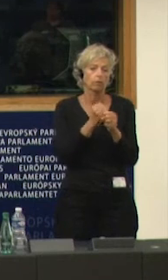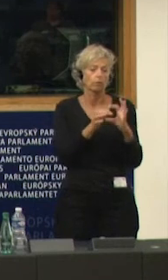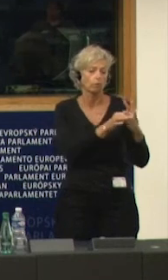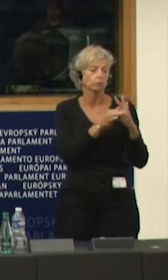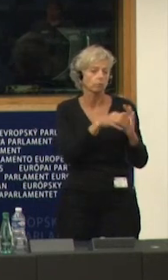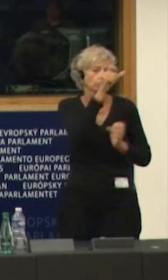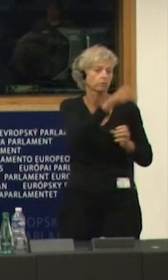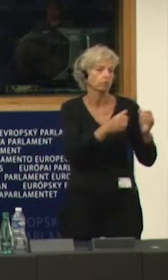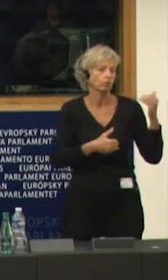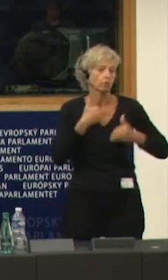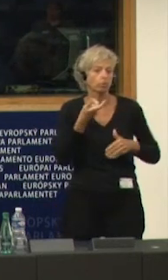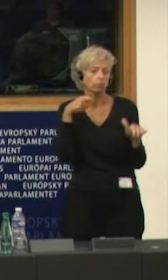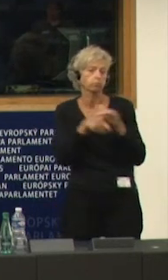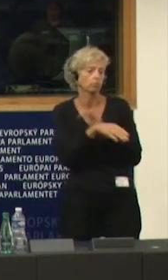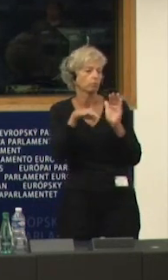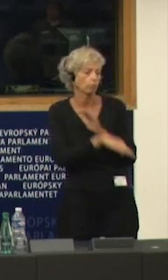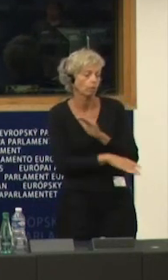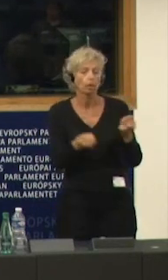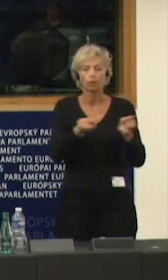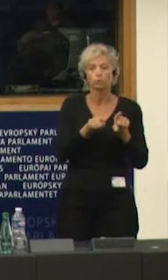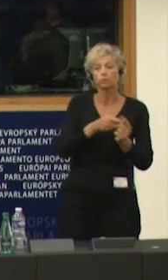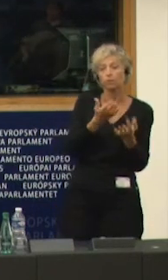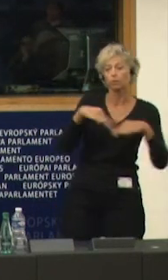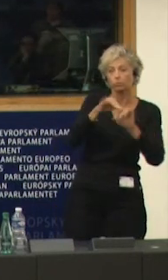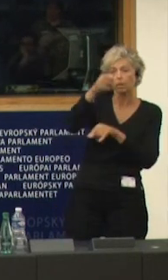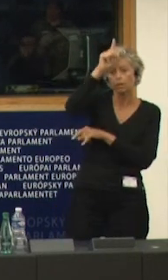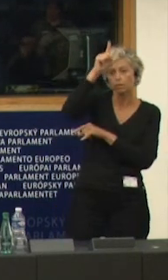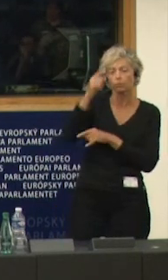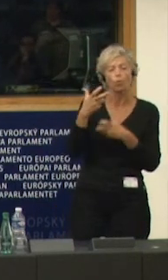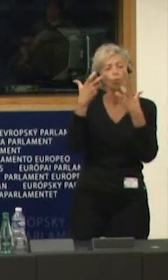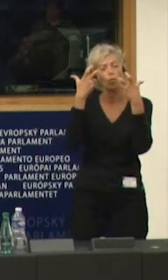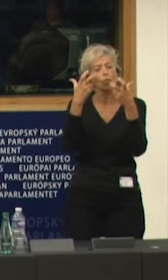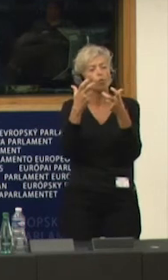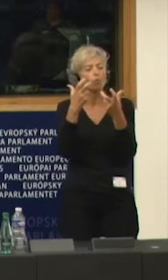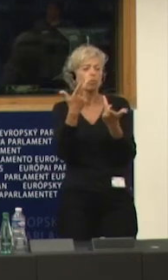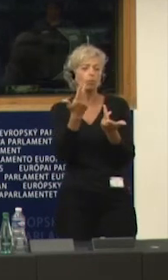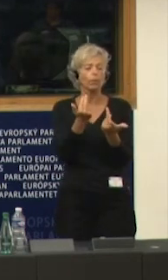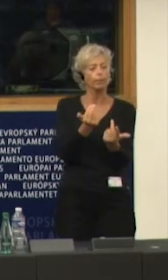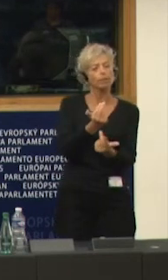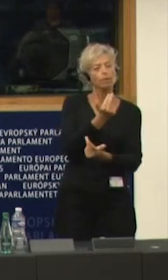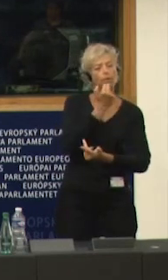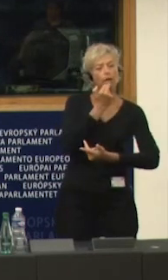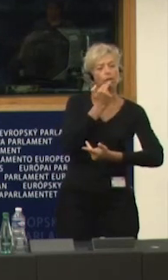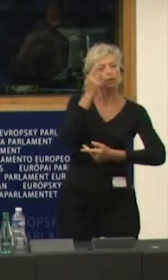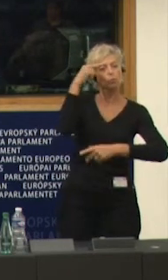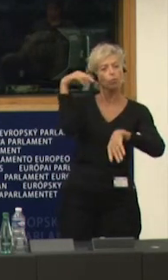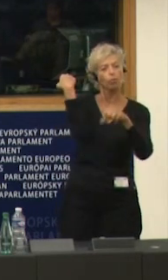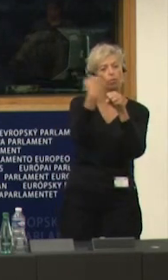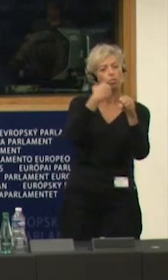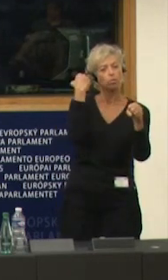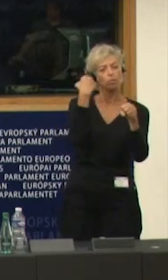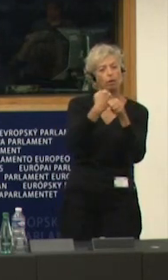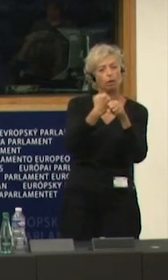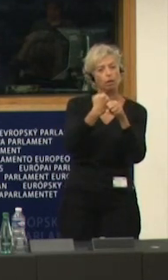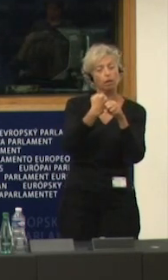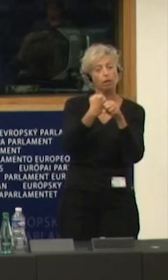in the field of employment of young disabled people, and now being made more robust.